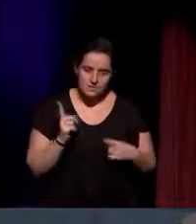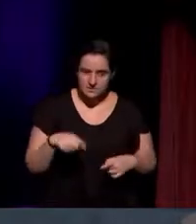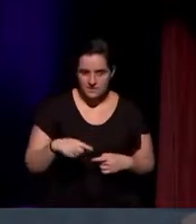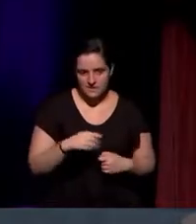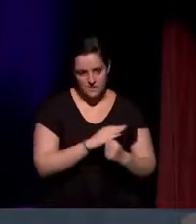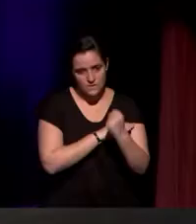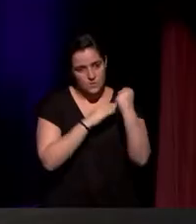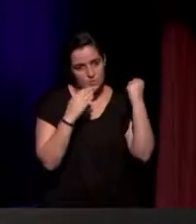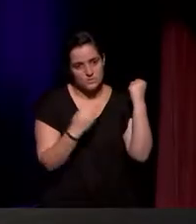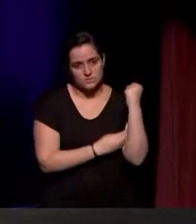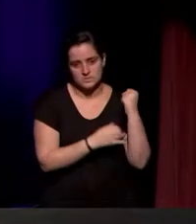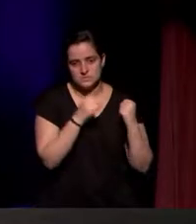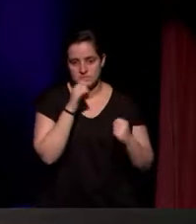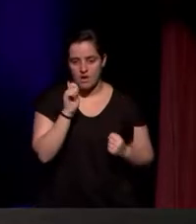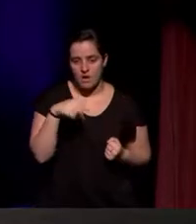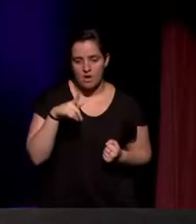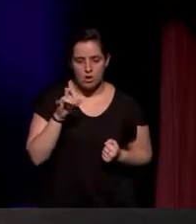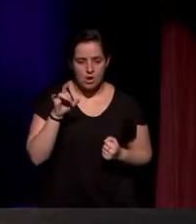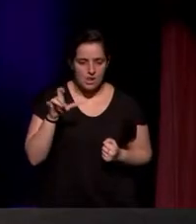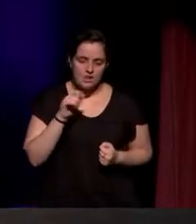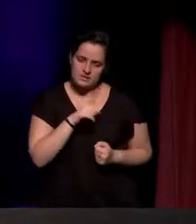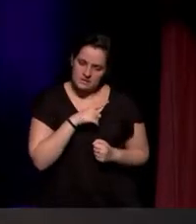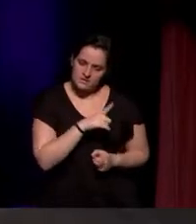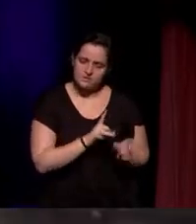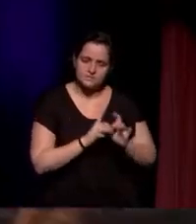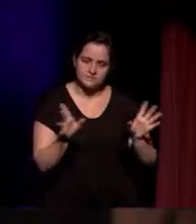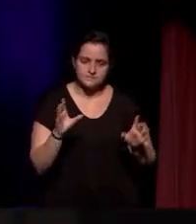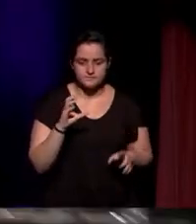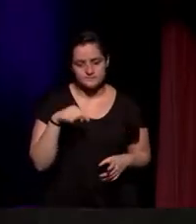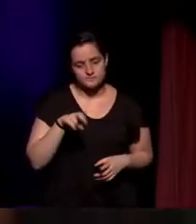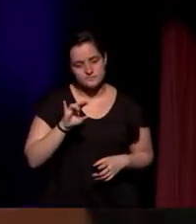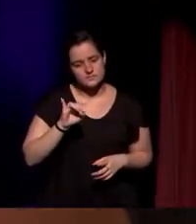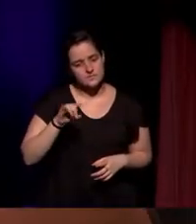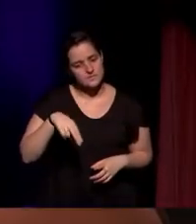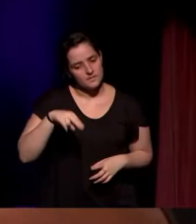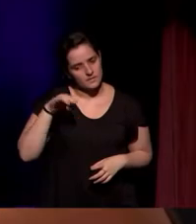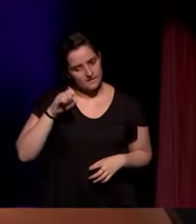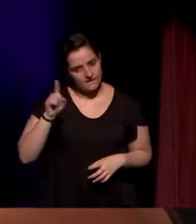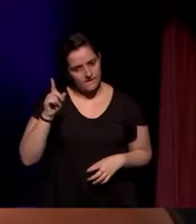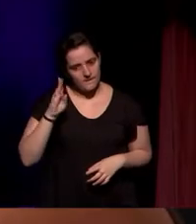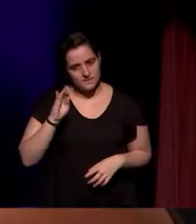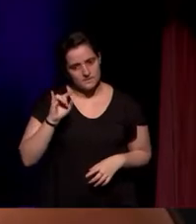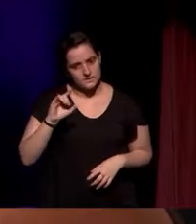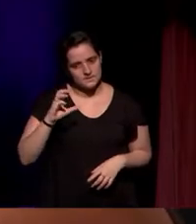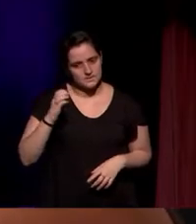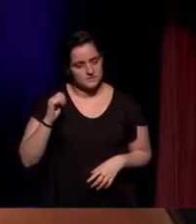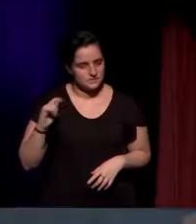because Angola had a liberation movement, Guinea-Bissau with, at the time, was the PAIGC,